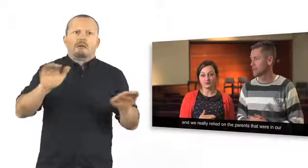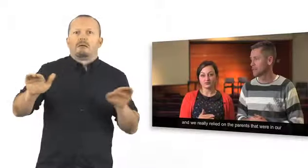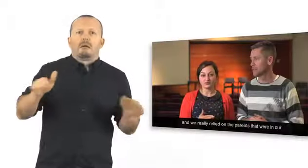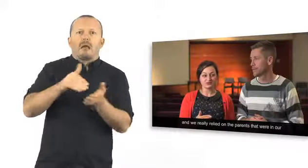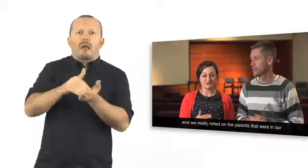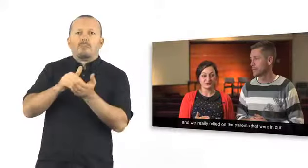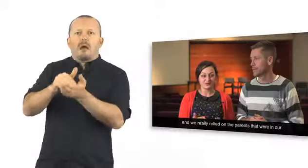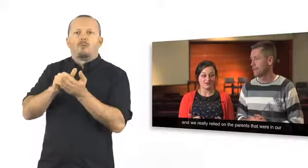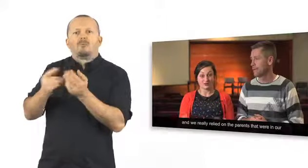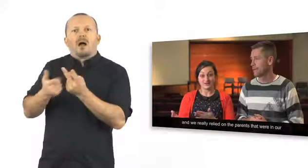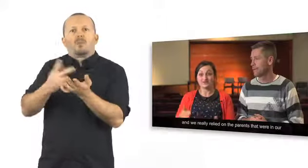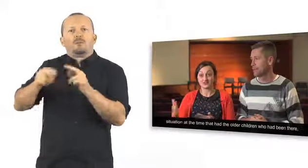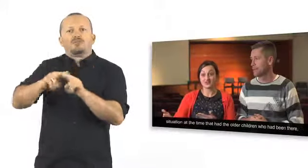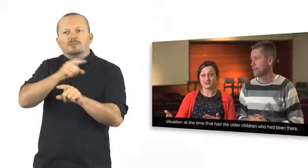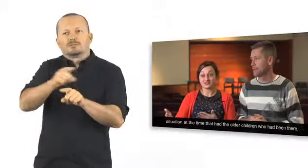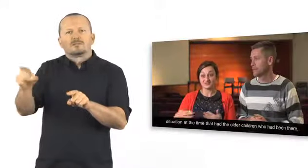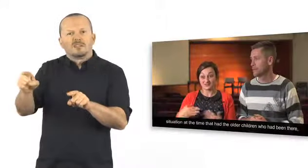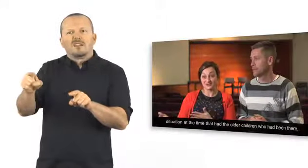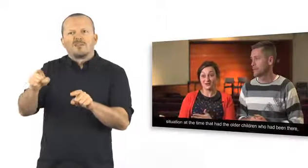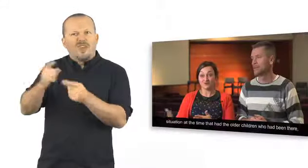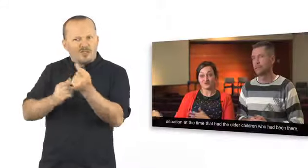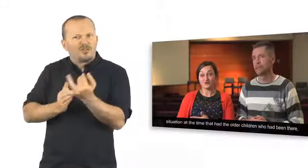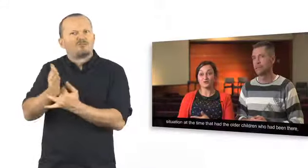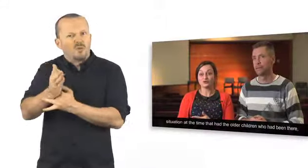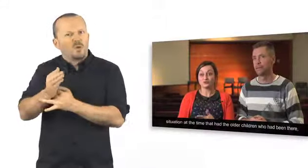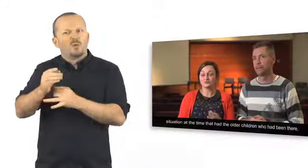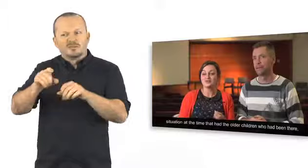the parents that were in our situation at the time that had the older children who had